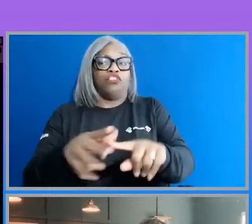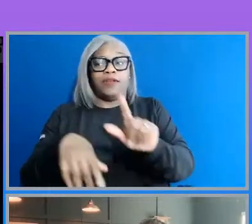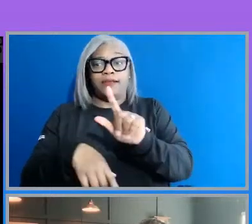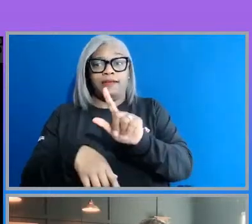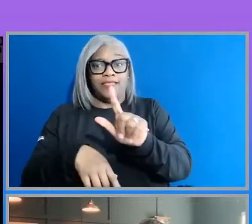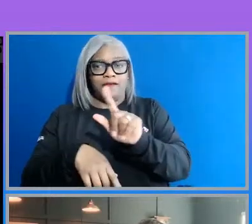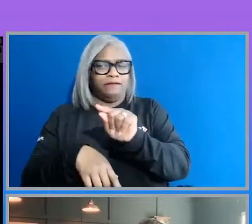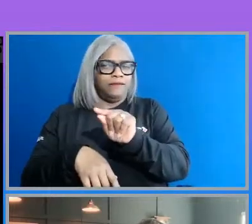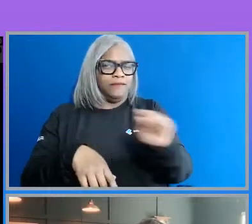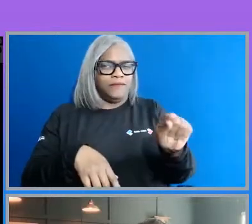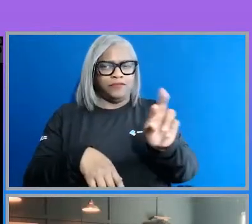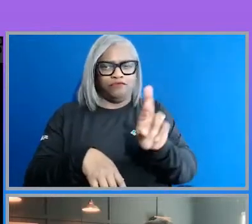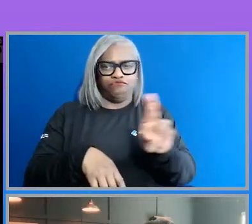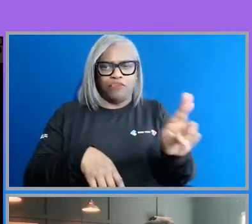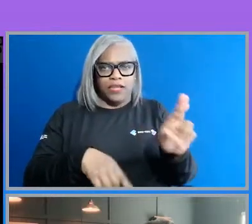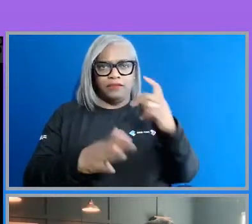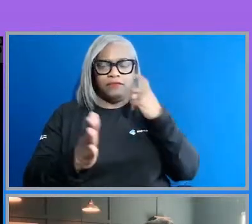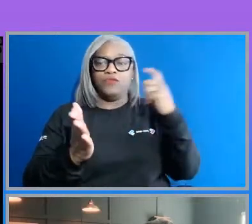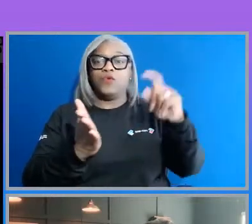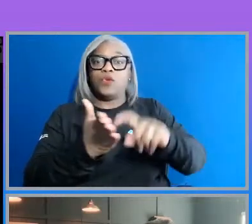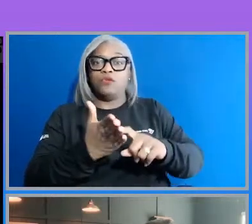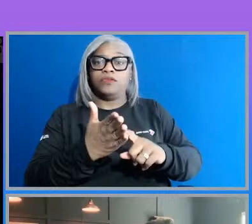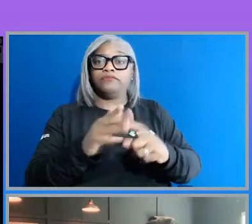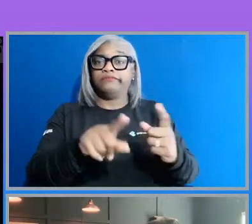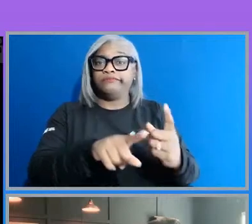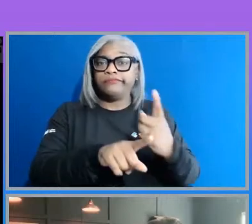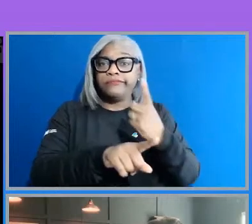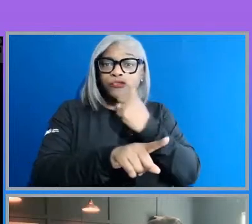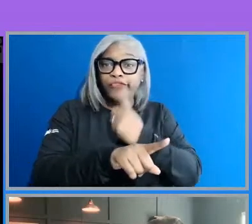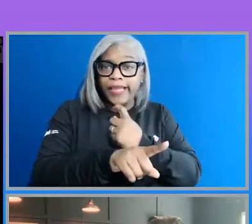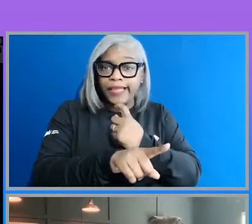can now see that we have a red circle, a yellow circle, and a